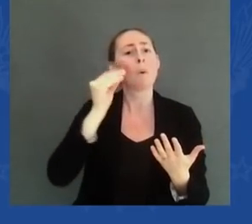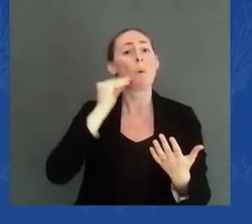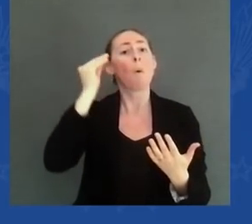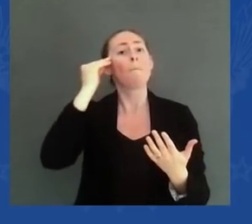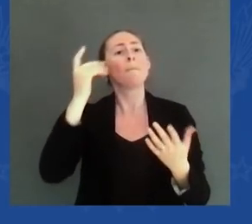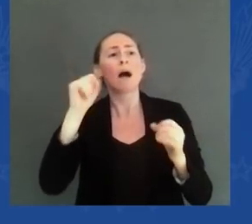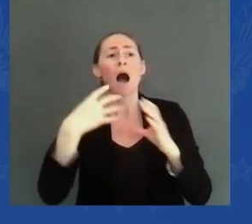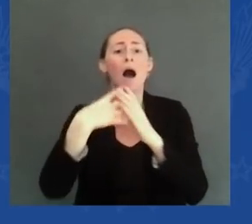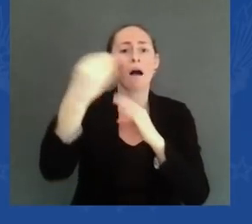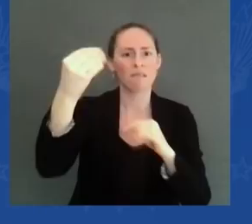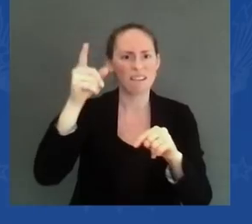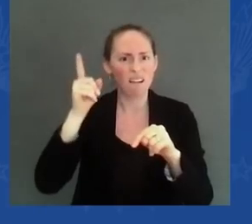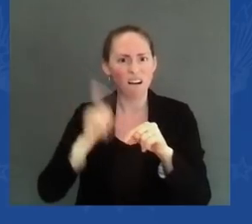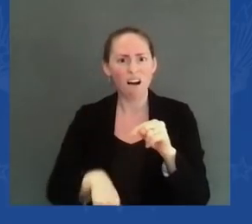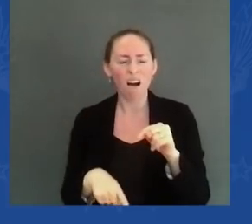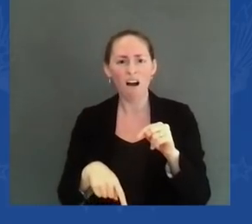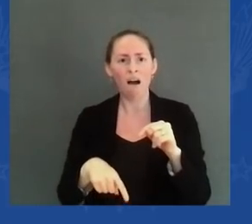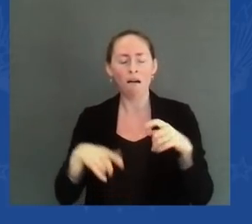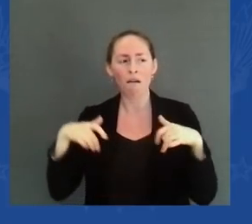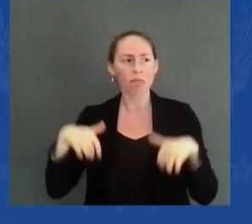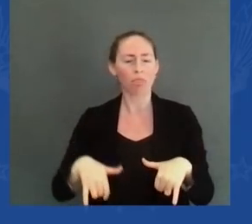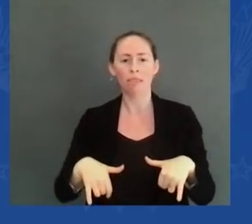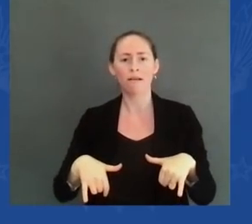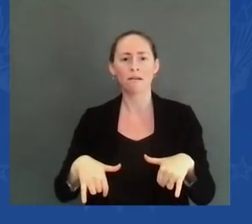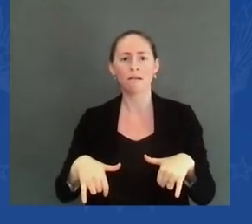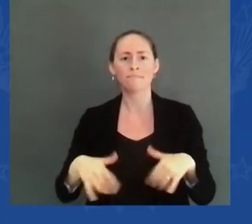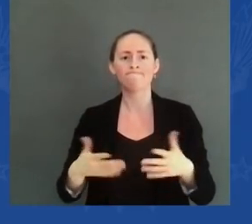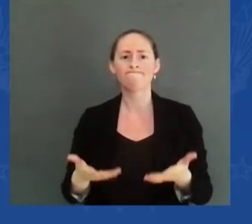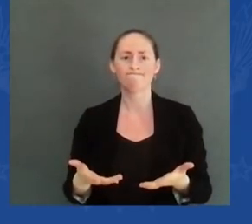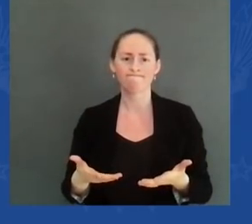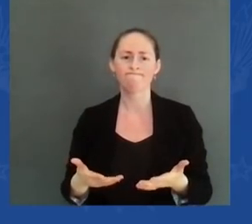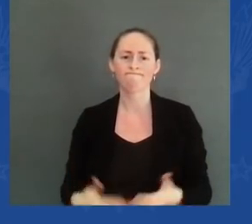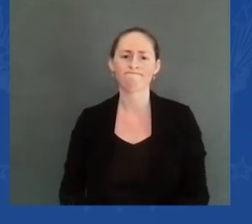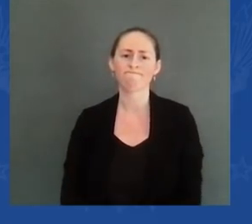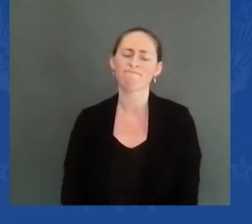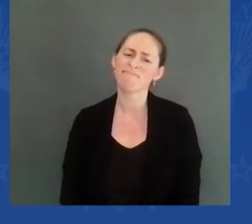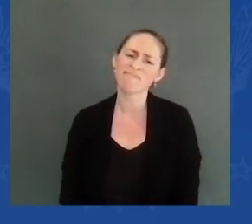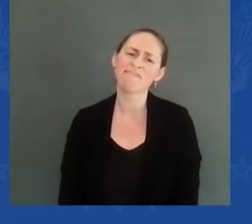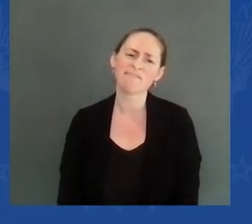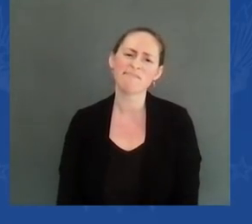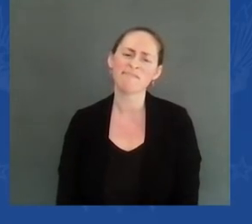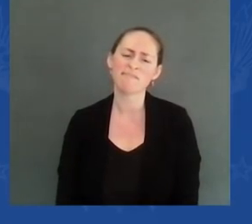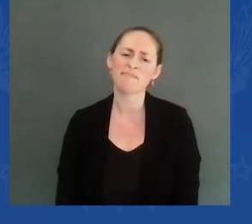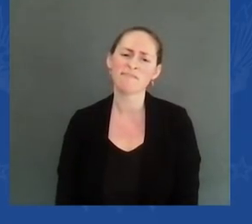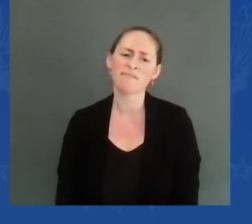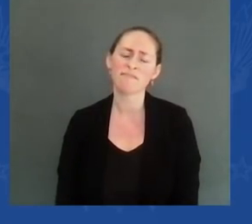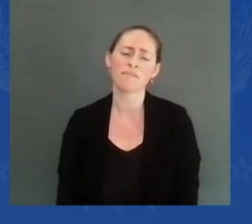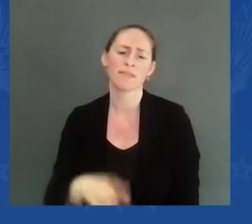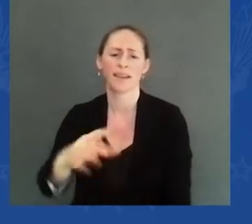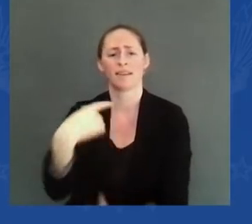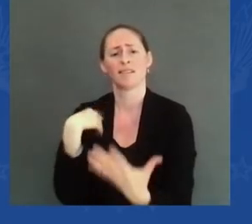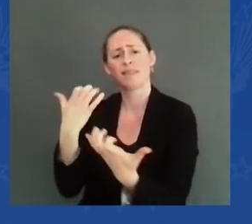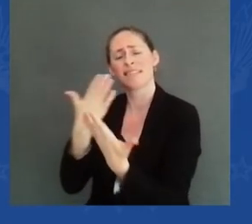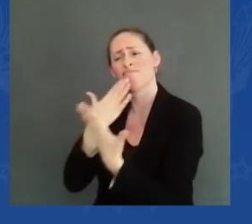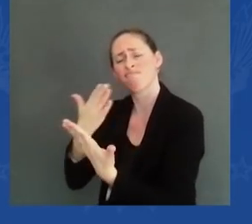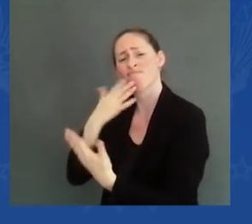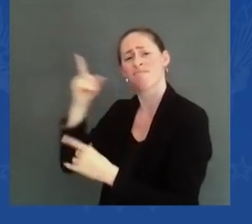Mr. President, we're so thankful that you're here, not just to see for yourself, the destruction and damage brought by Ida,